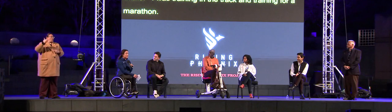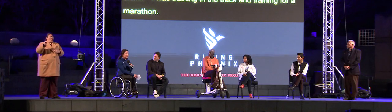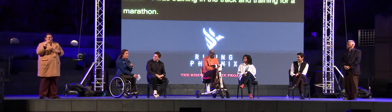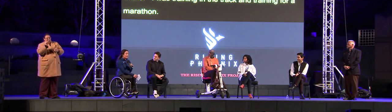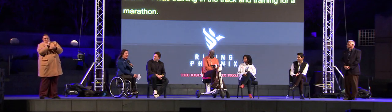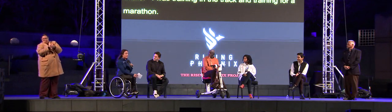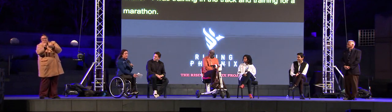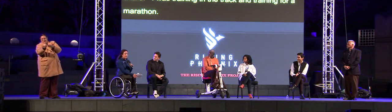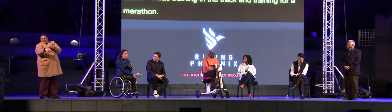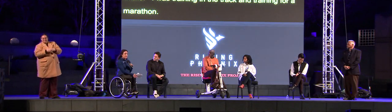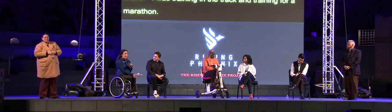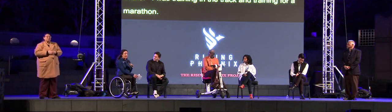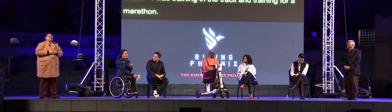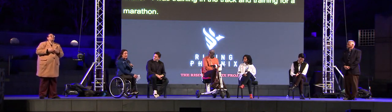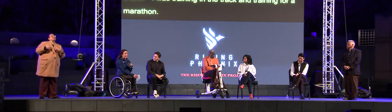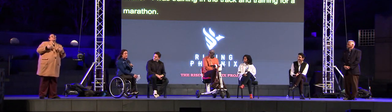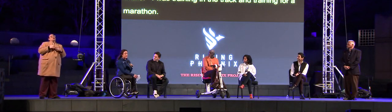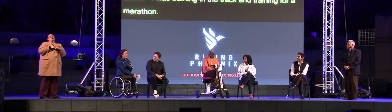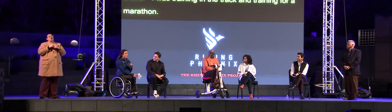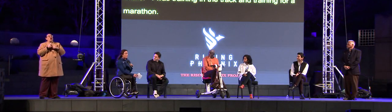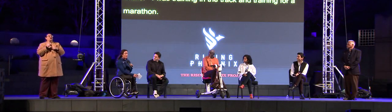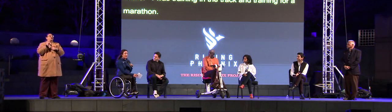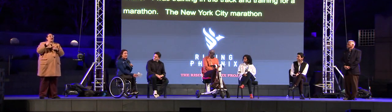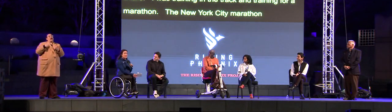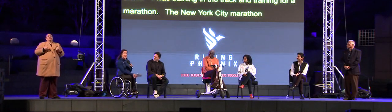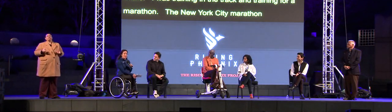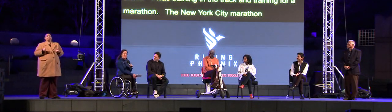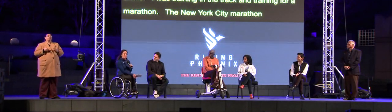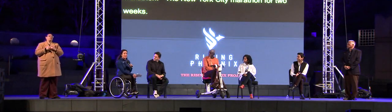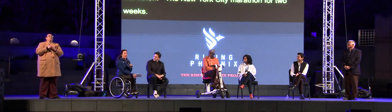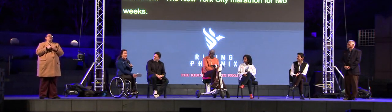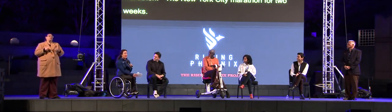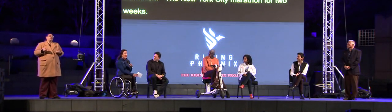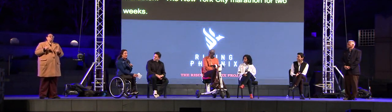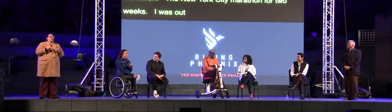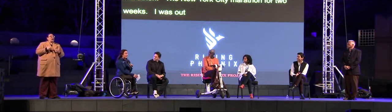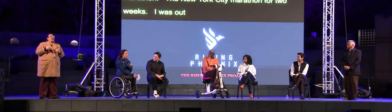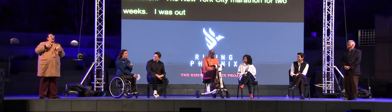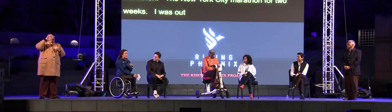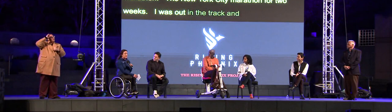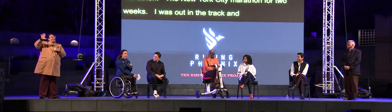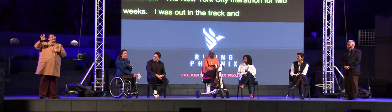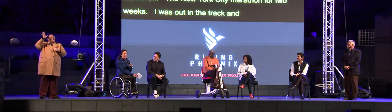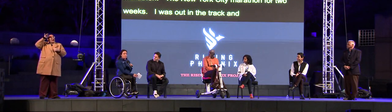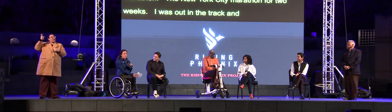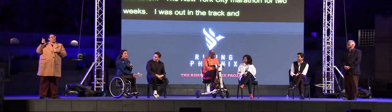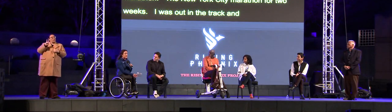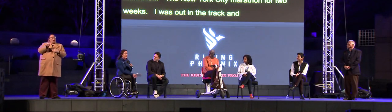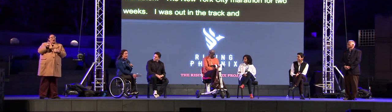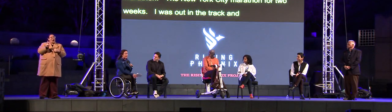And I was out on the track, and a little boy and his father were there. And he goes, dad, like what's that?